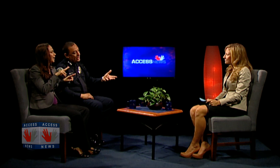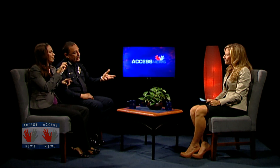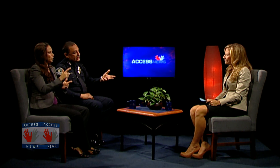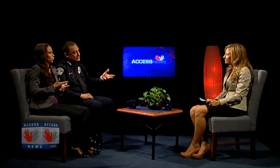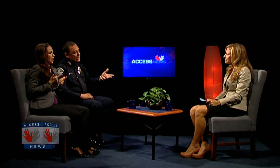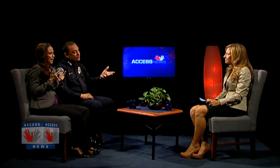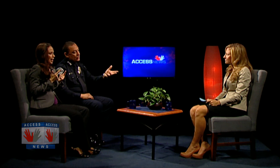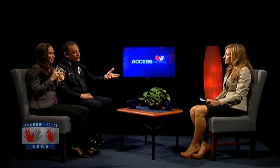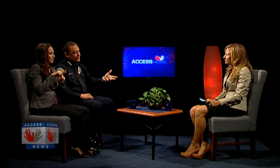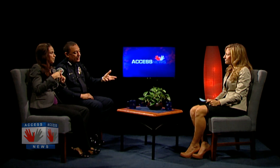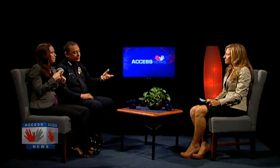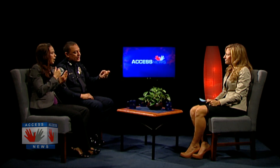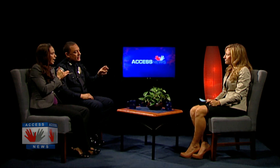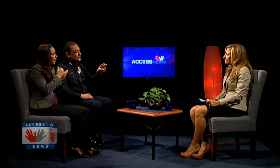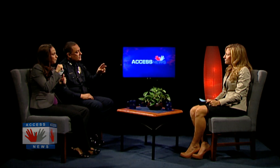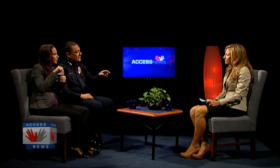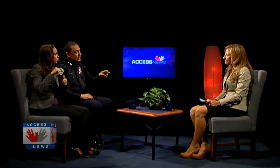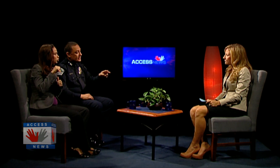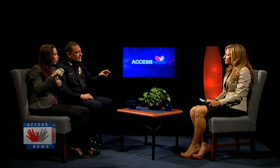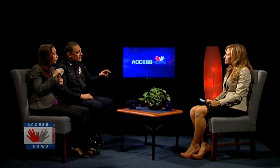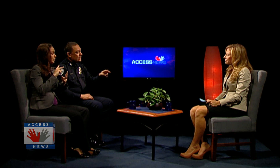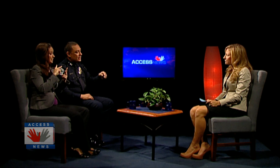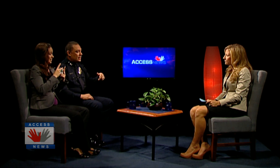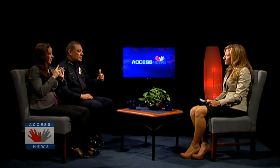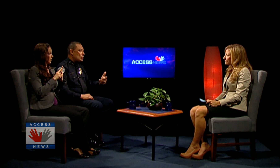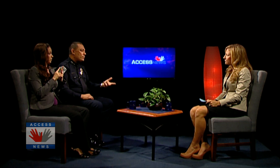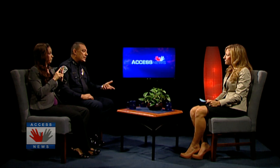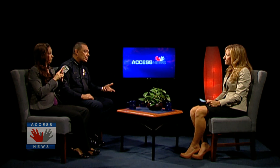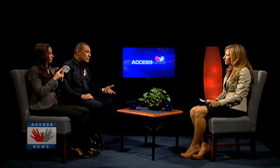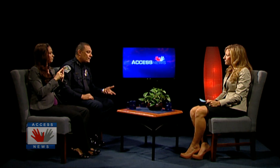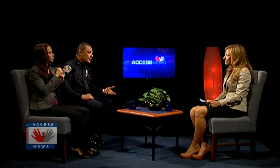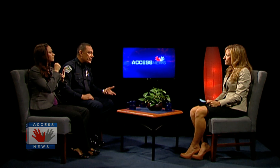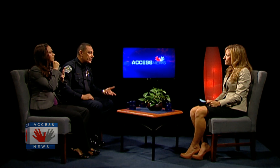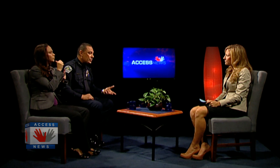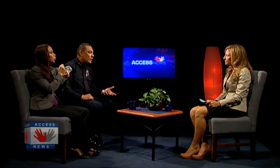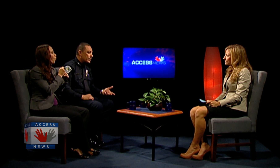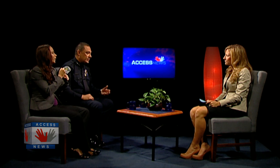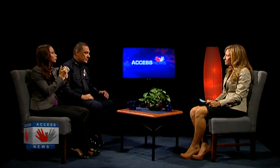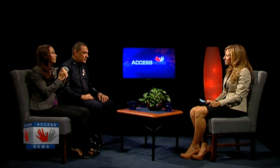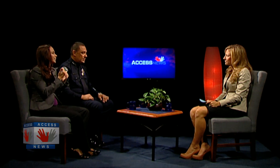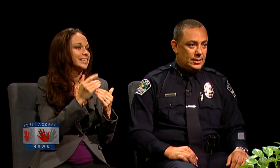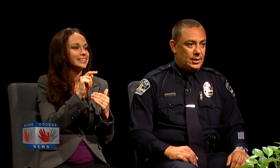IS HELPING ONE ANOTHER. SECONDLY, DON'T MAKE YOURSELF AN EASY TARGET.